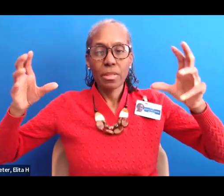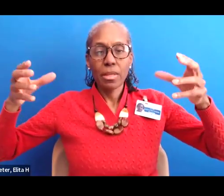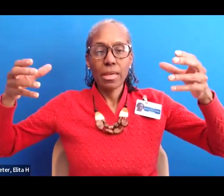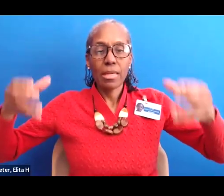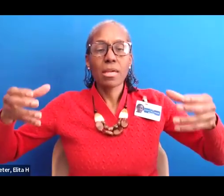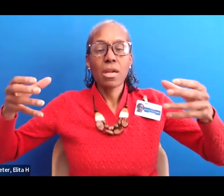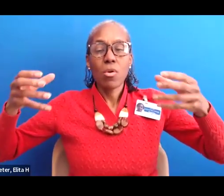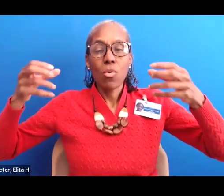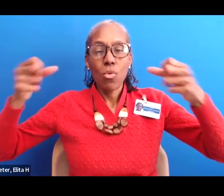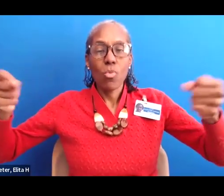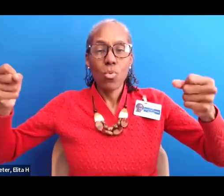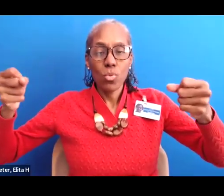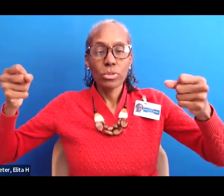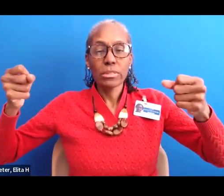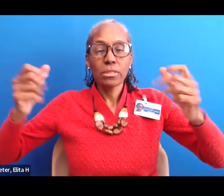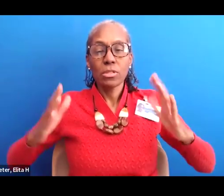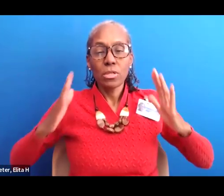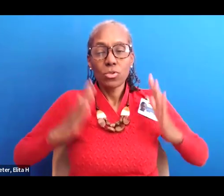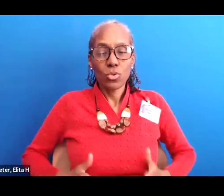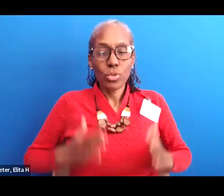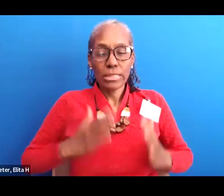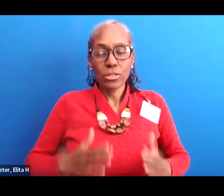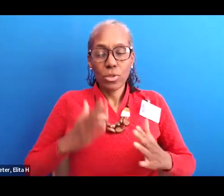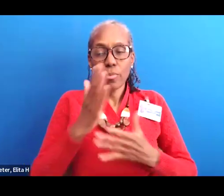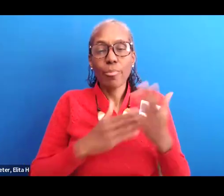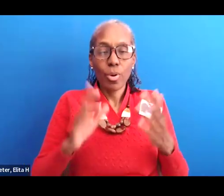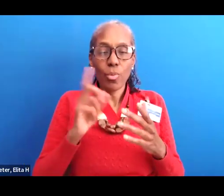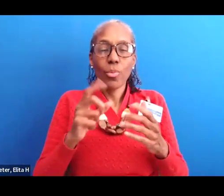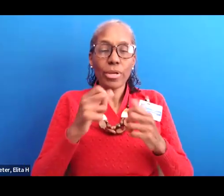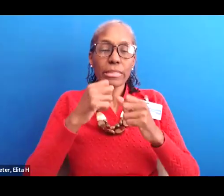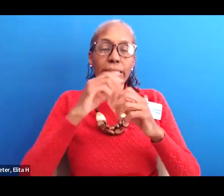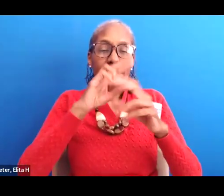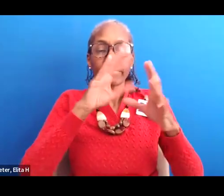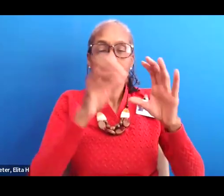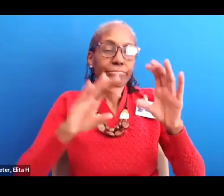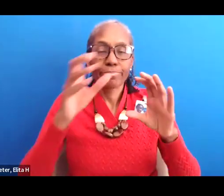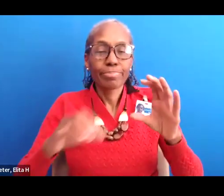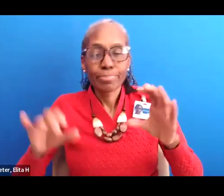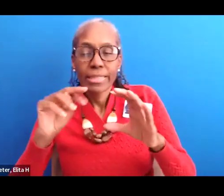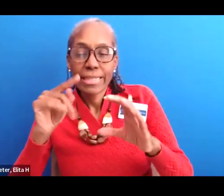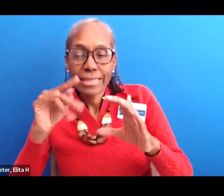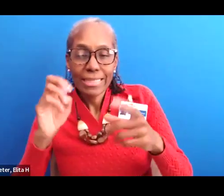it holds, the bottom of the torso structures, and so right above